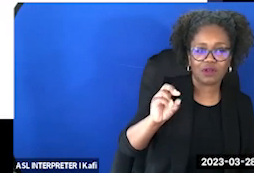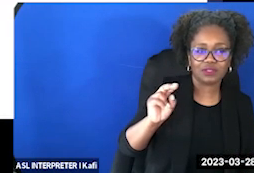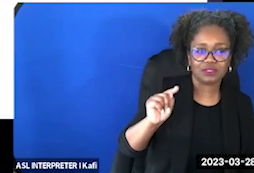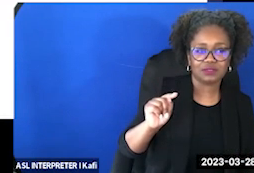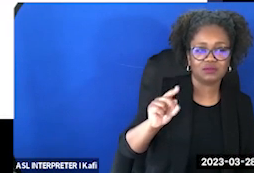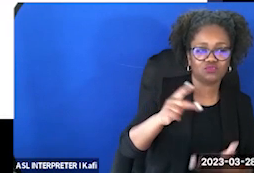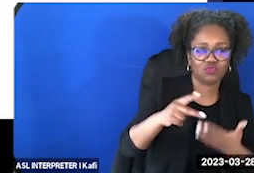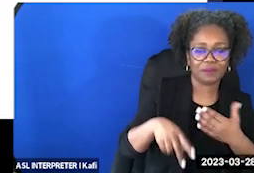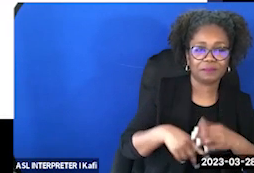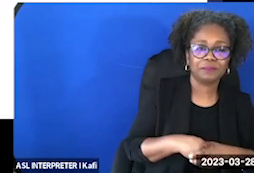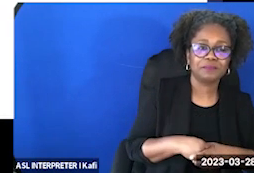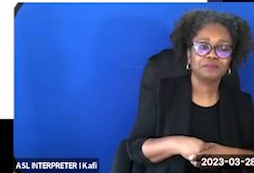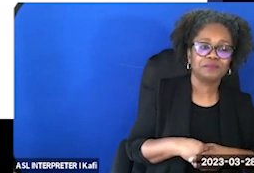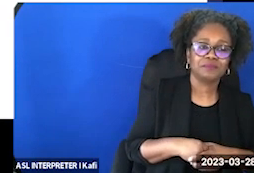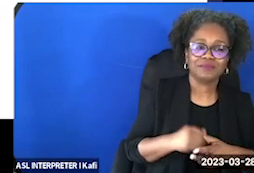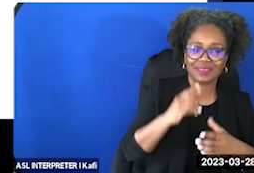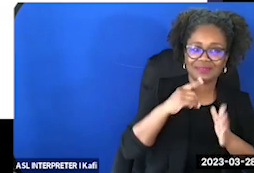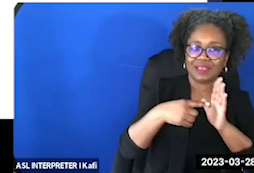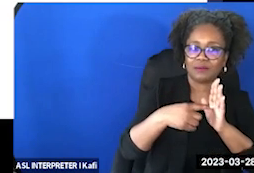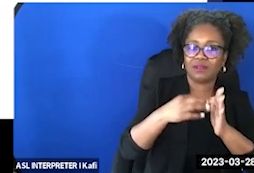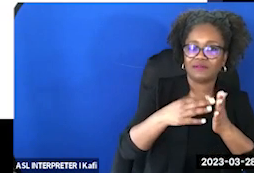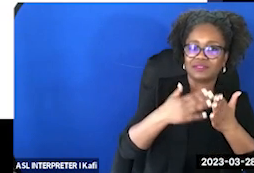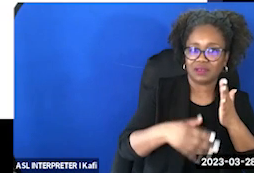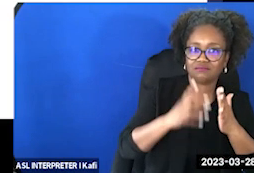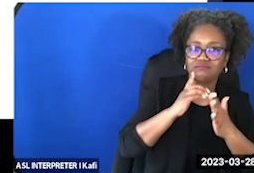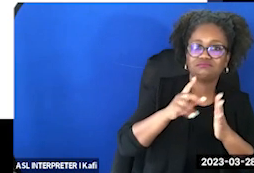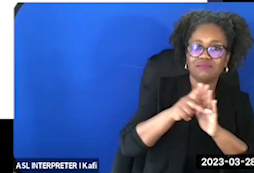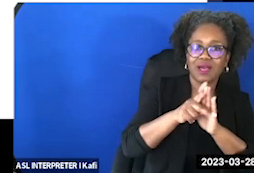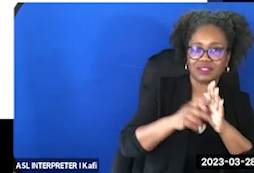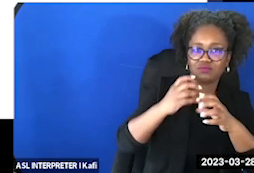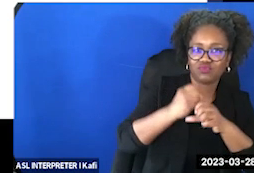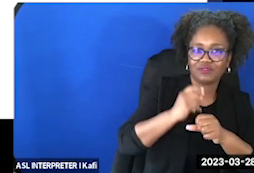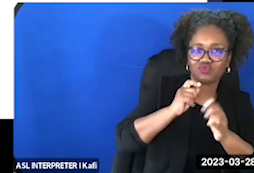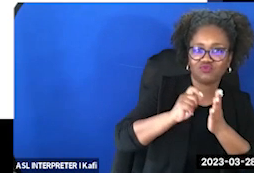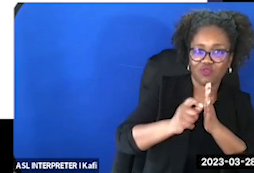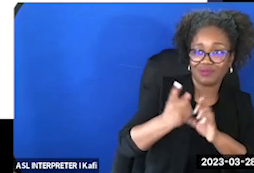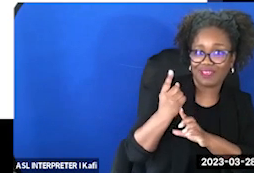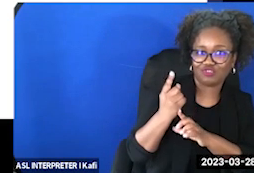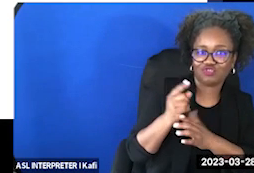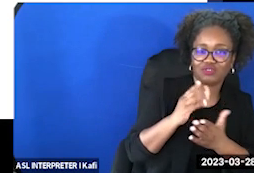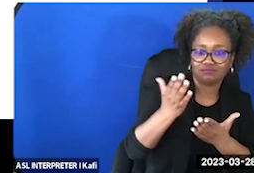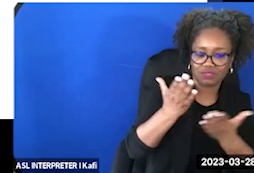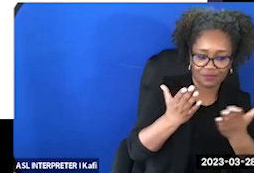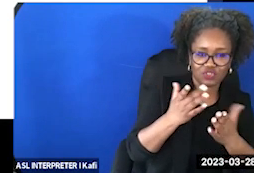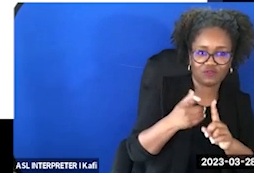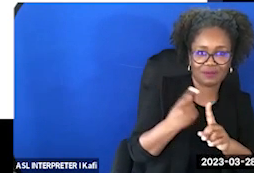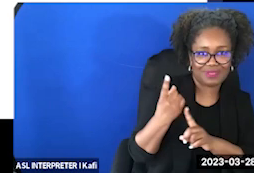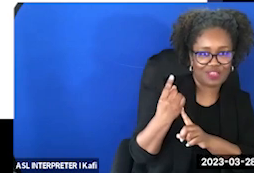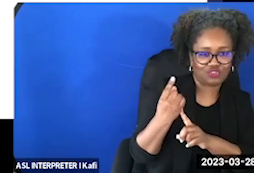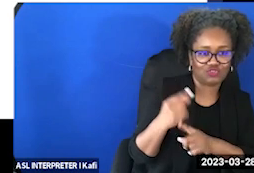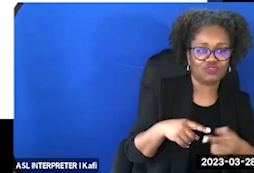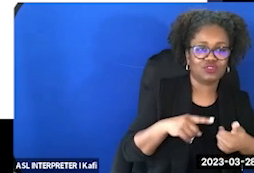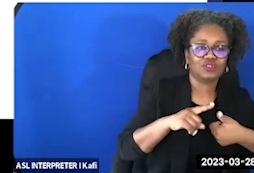Debbie Stine, Science & Technology Policy Academy: the policy briefs that were written last year. So, for example, this you know there's this one here but Chris I. This, then